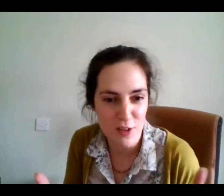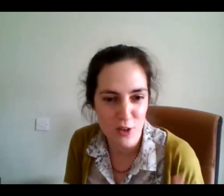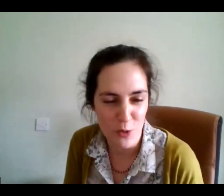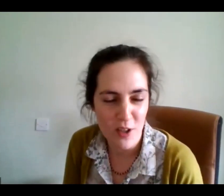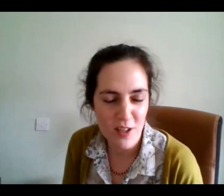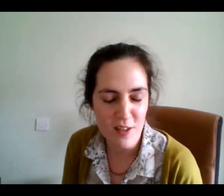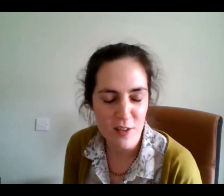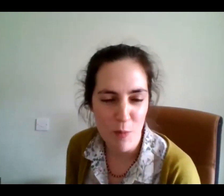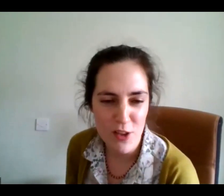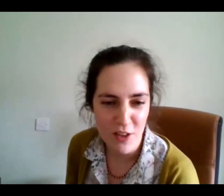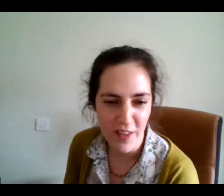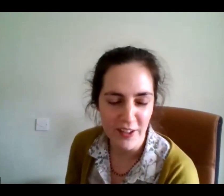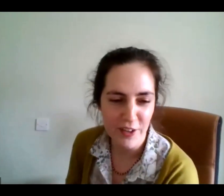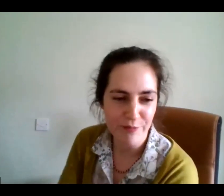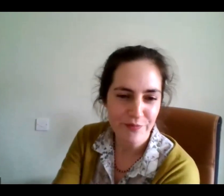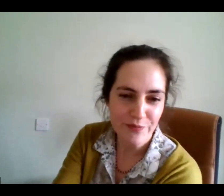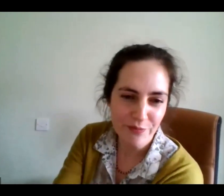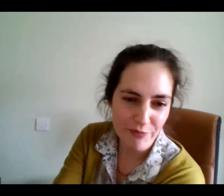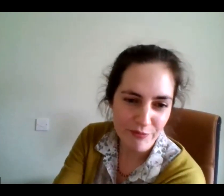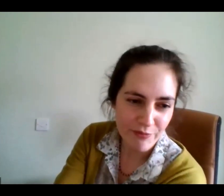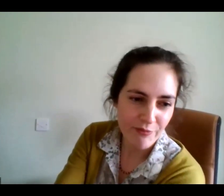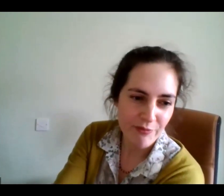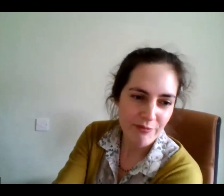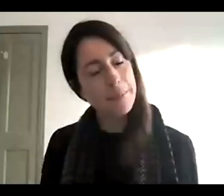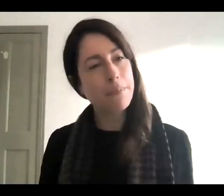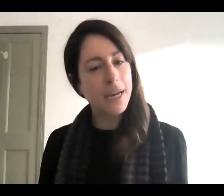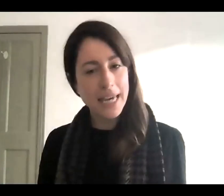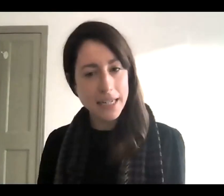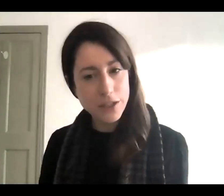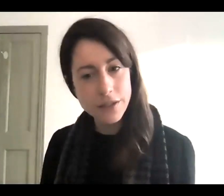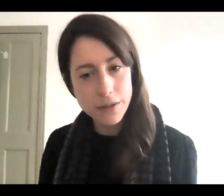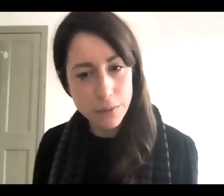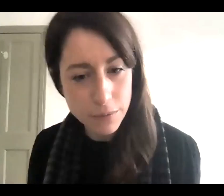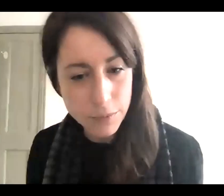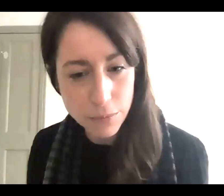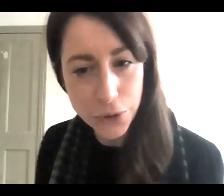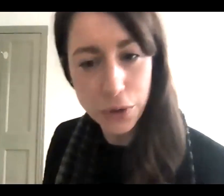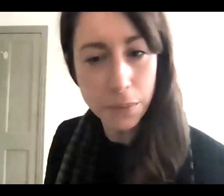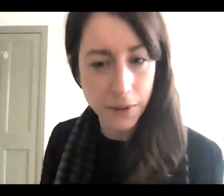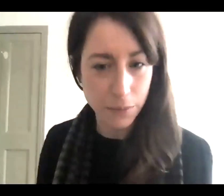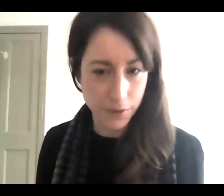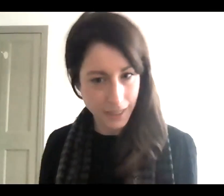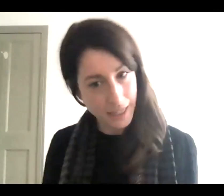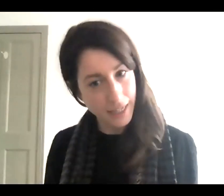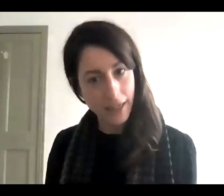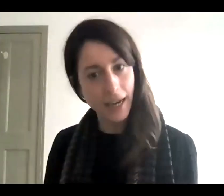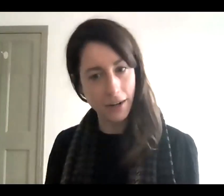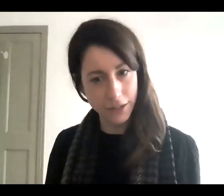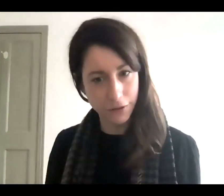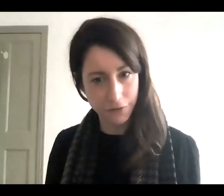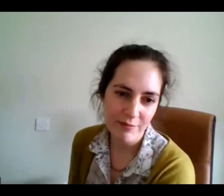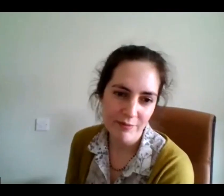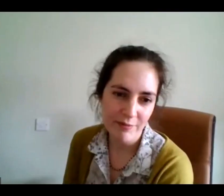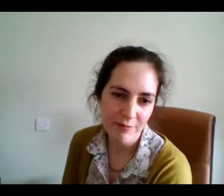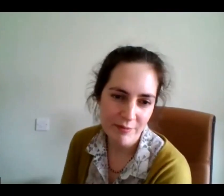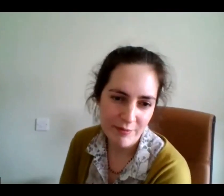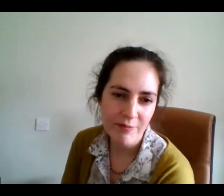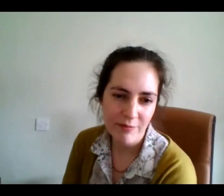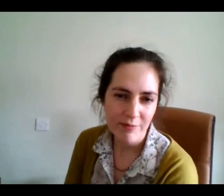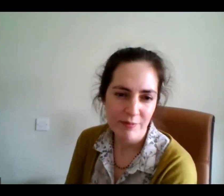since you since you mentioned that. Caroline: Reuben was the key character for me that was tapping